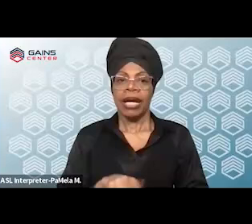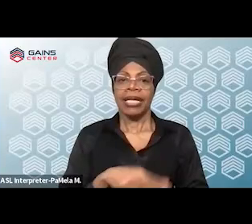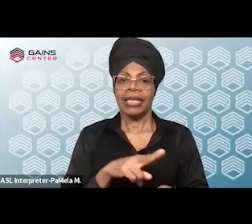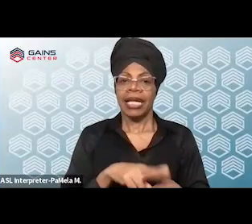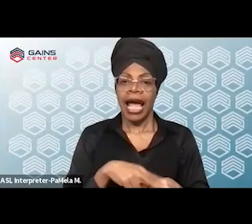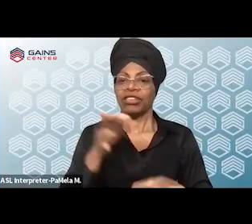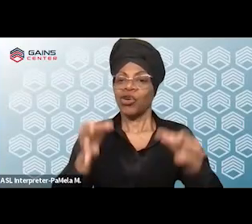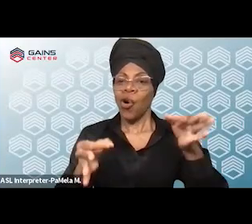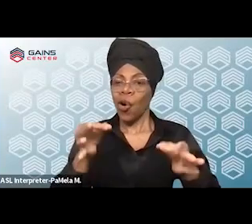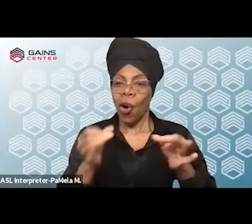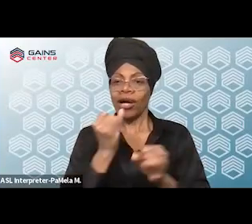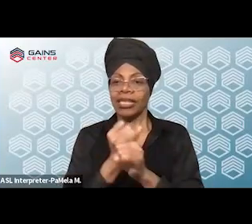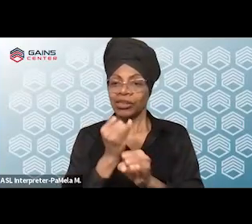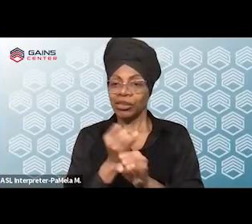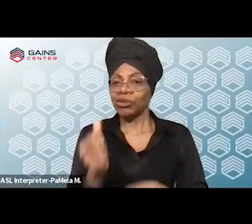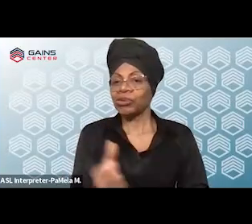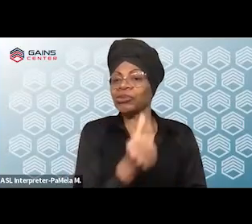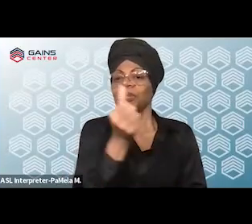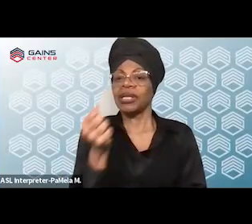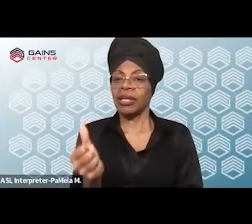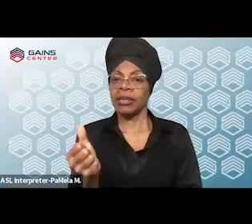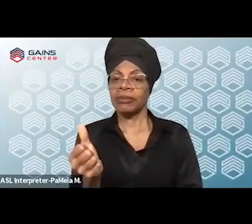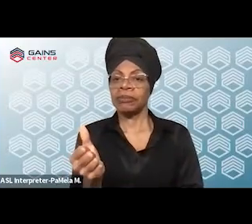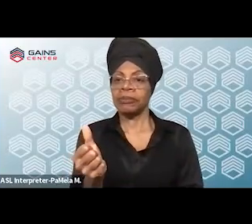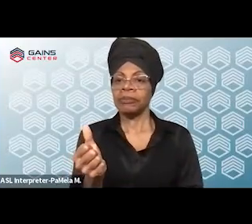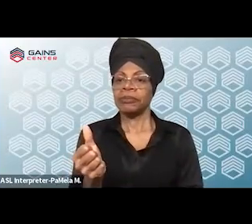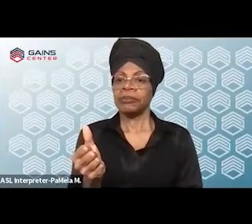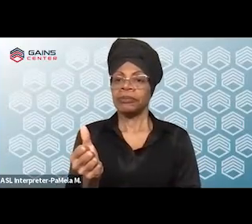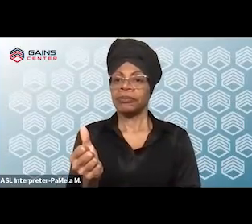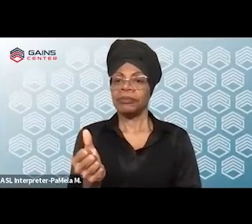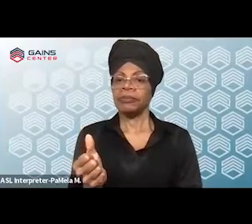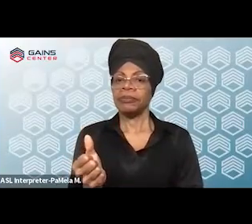and other trauma-informed and trauma-responsive principles.